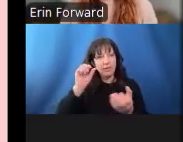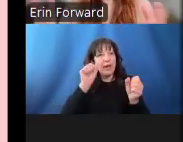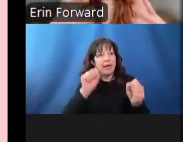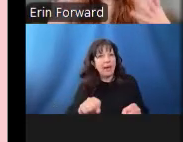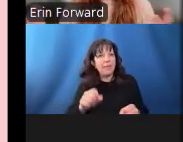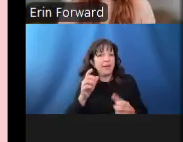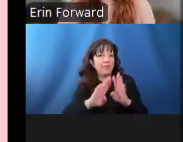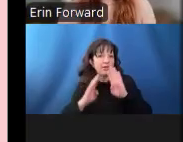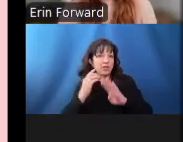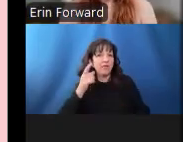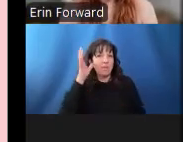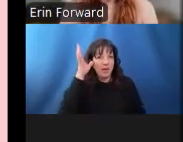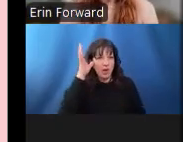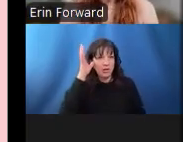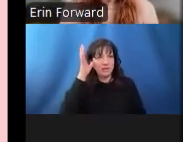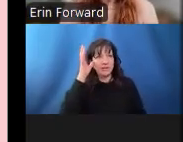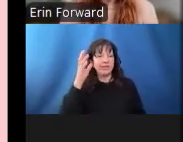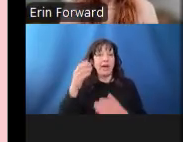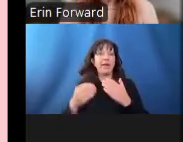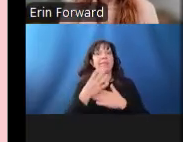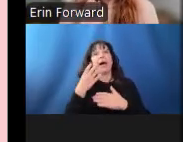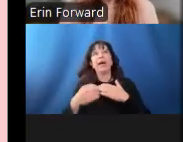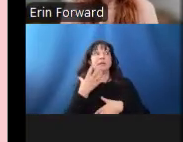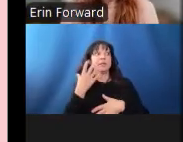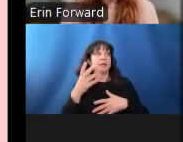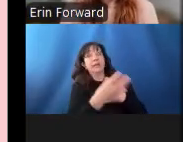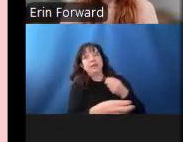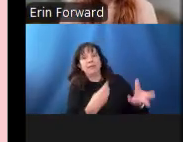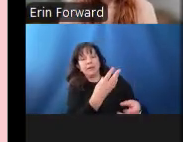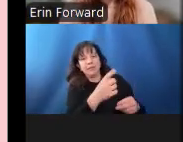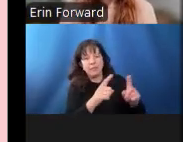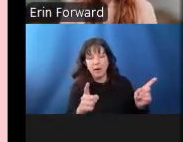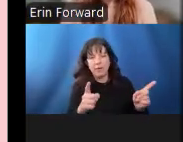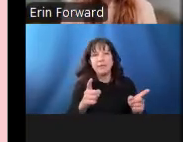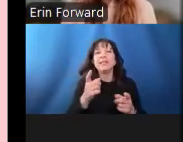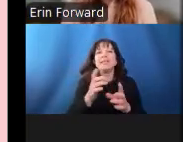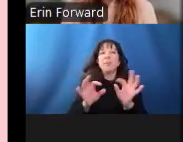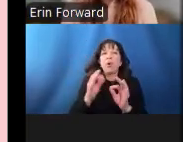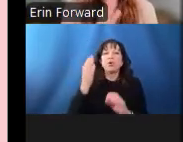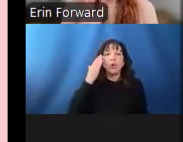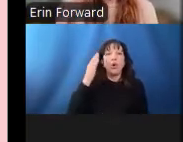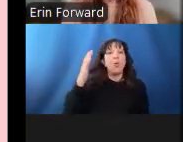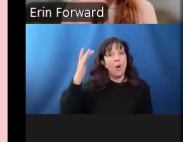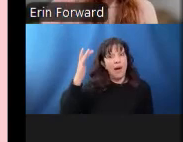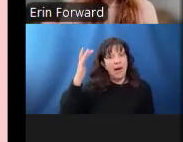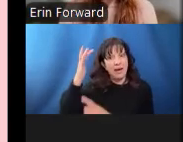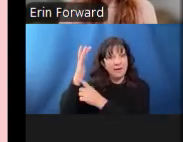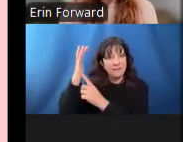they get a lot of that same advice. But we have to know why. You might not always know why, but we have to be thinking about